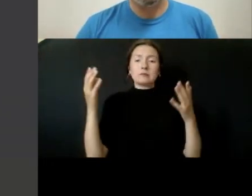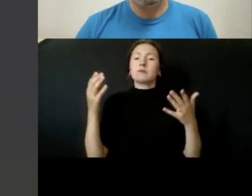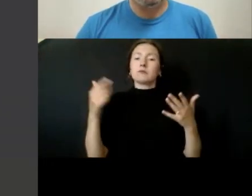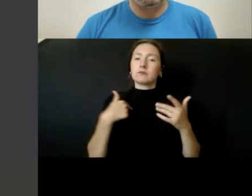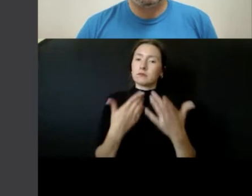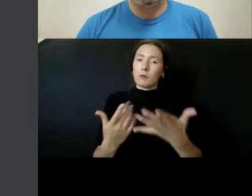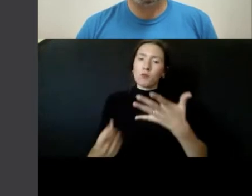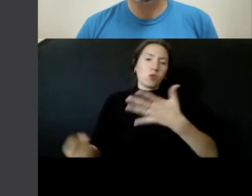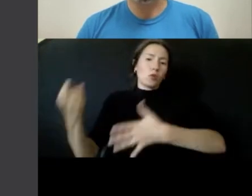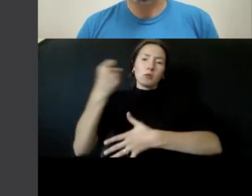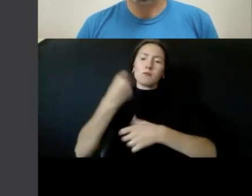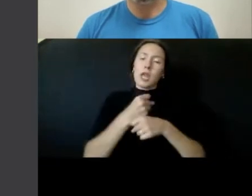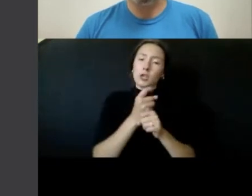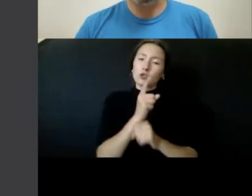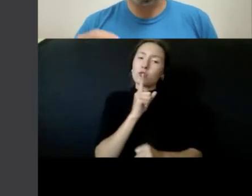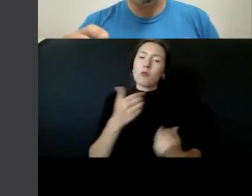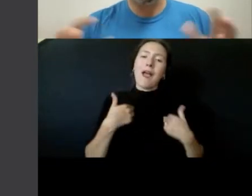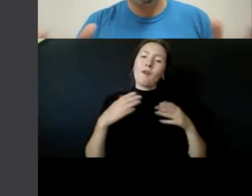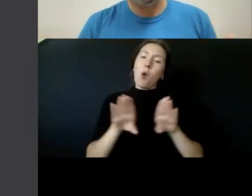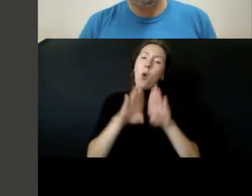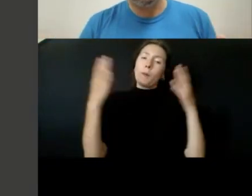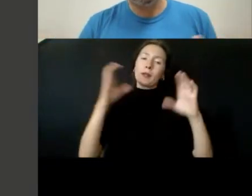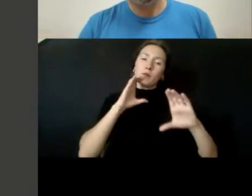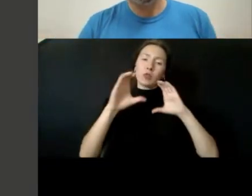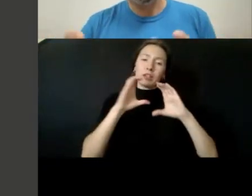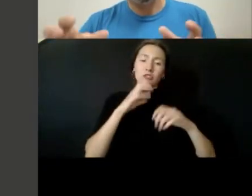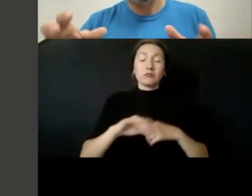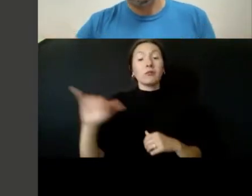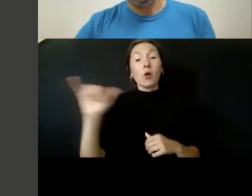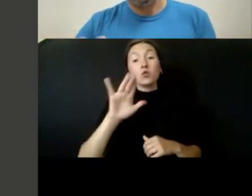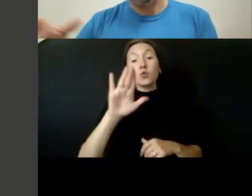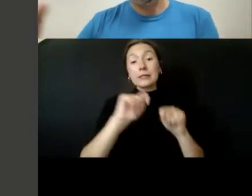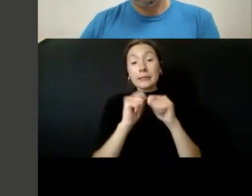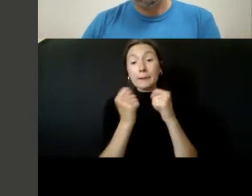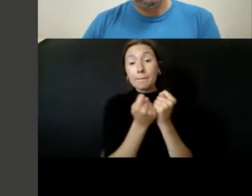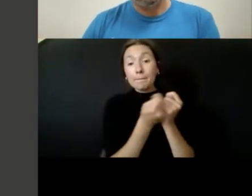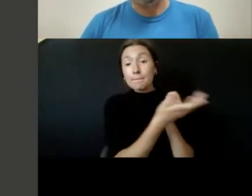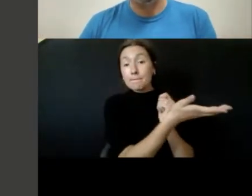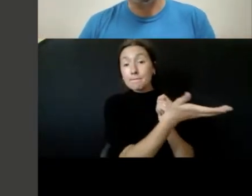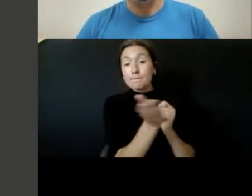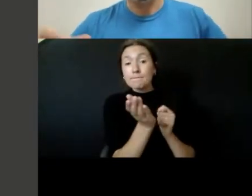level and say hey we want to be more inclusive and we want to create more accessible content